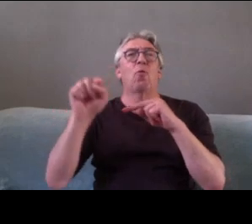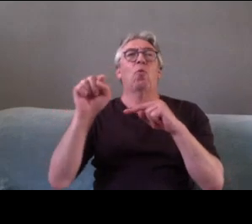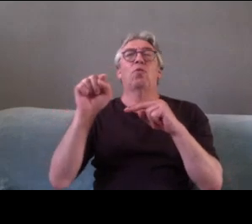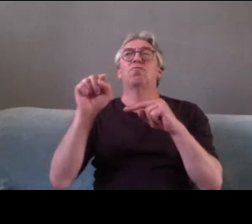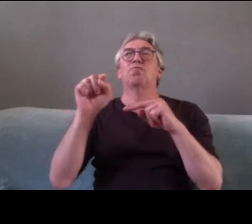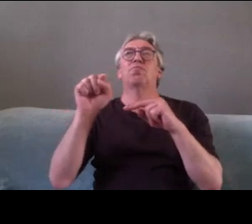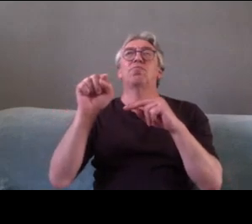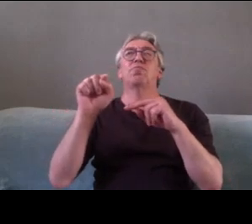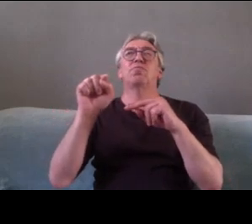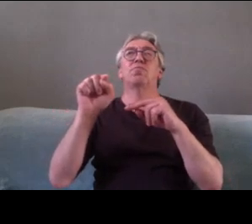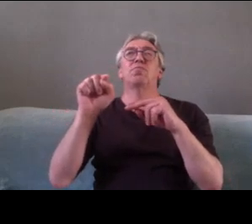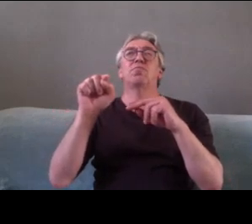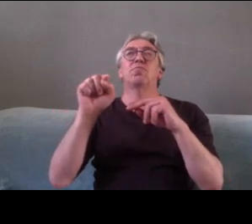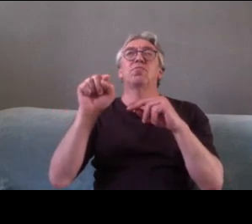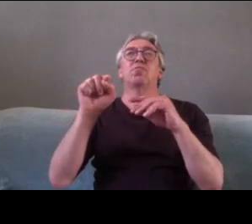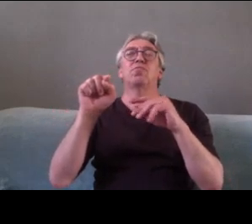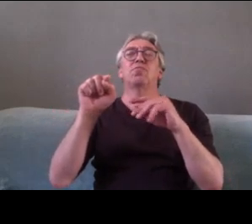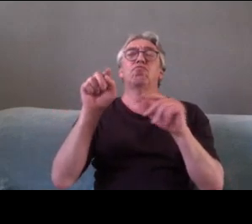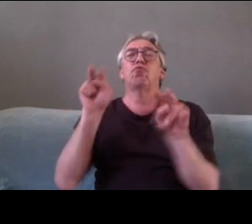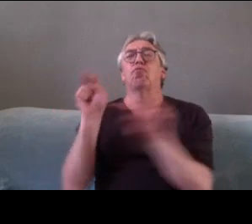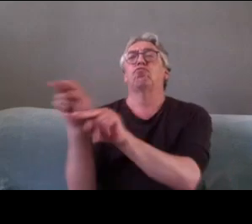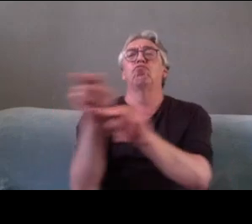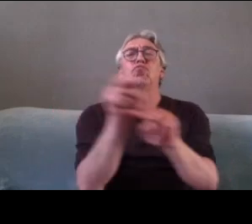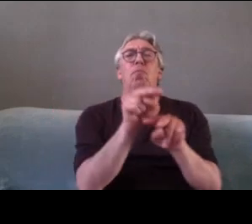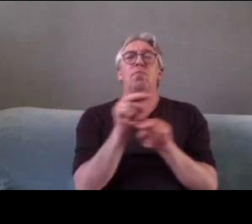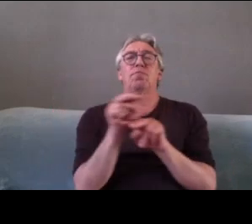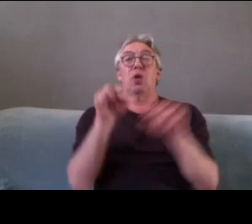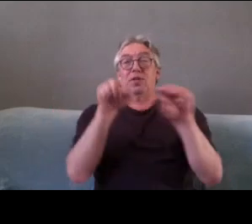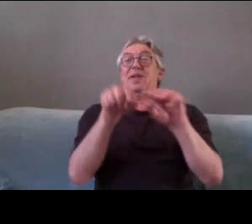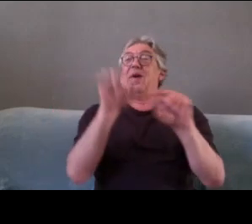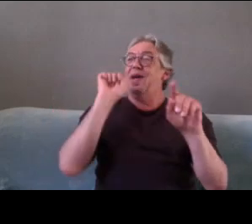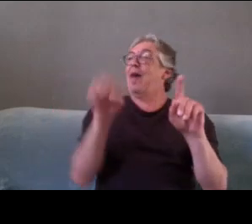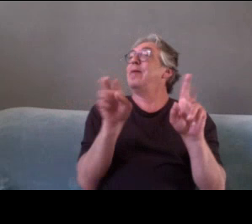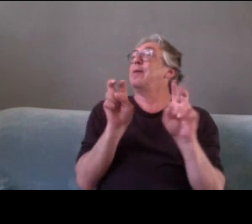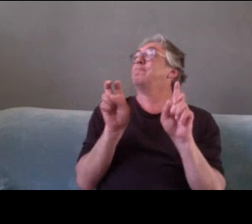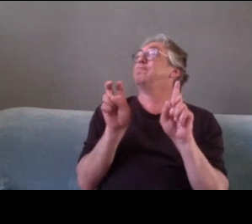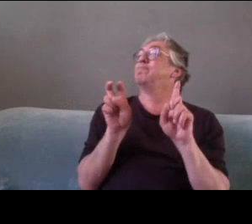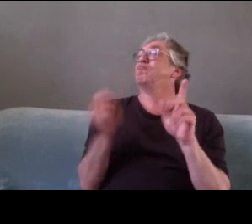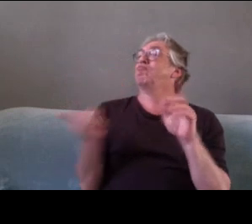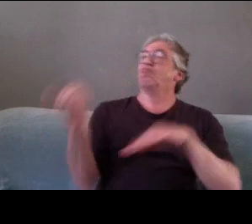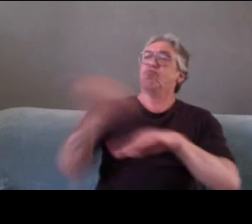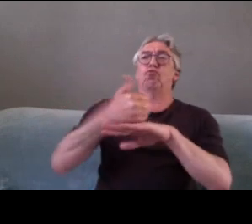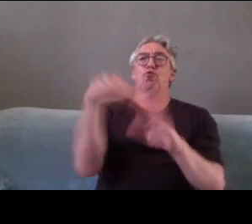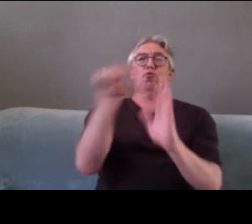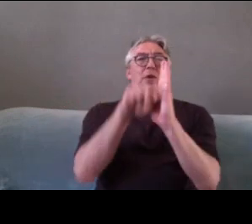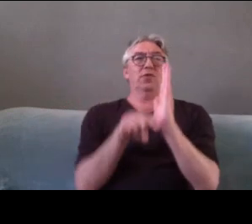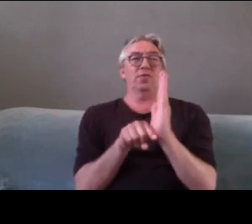countries can designate other competent authorities. You have first National Regulatory Authorities